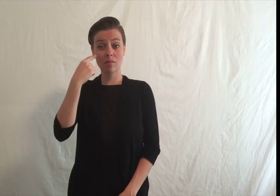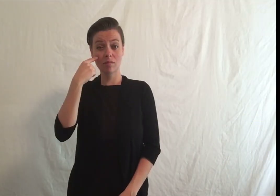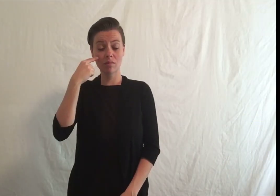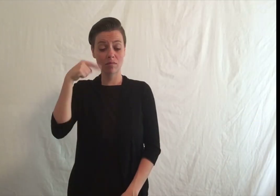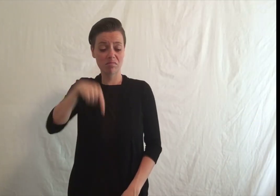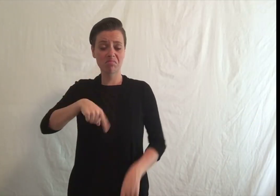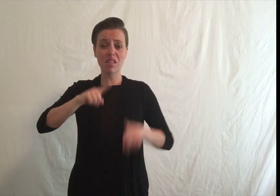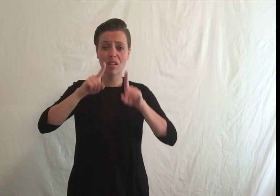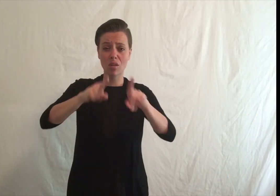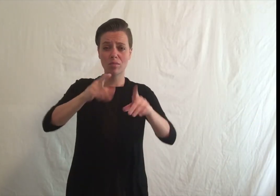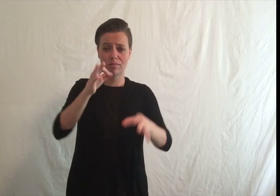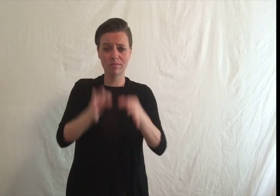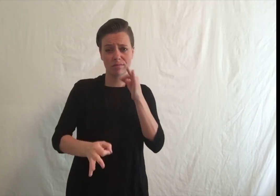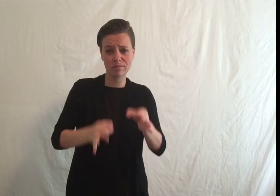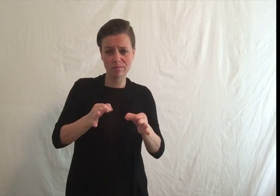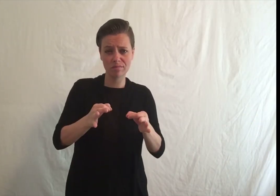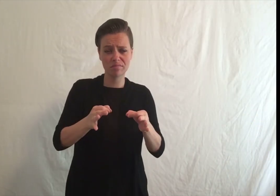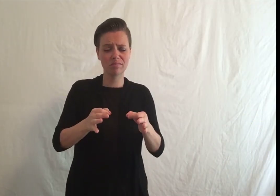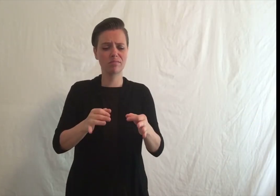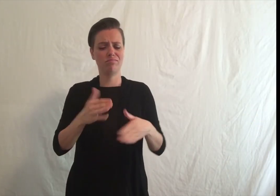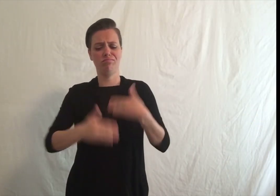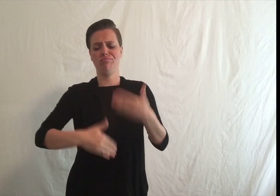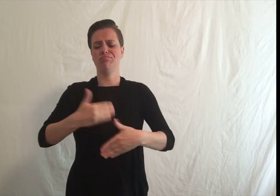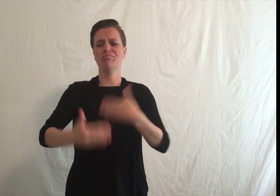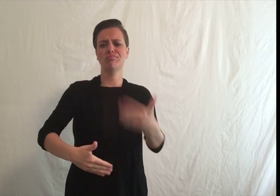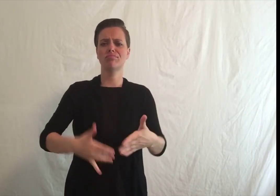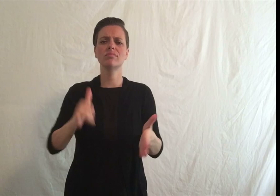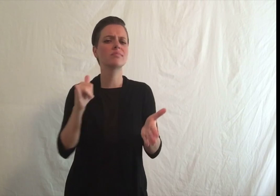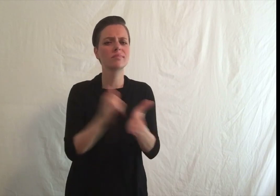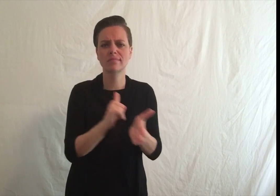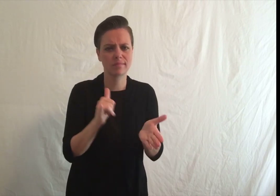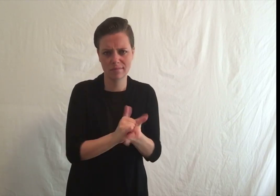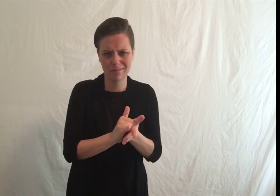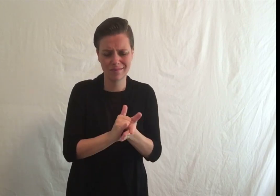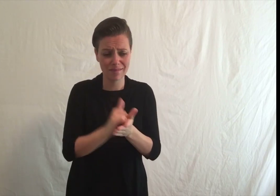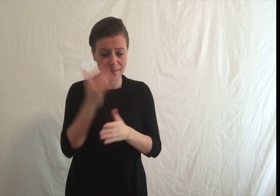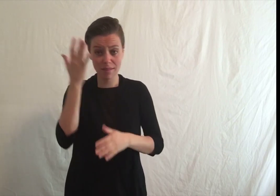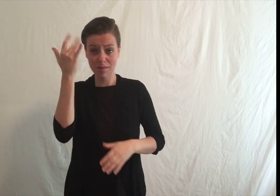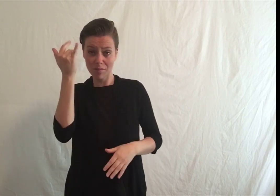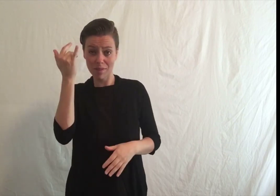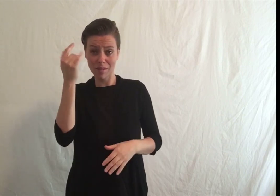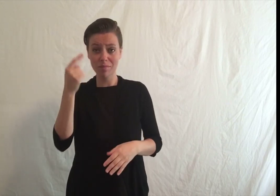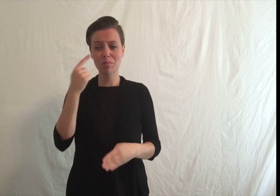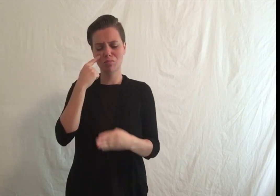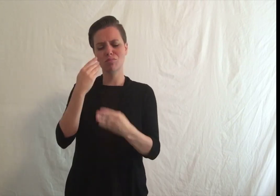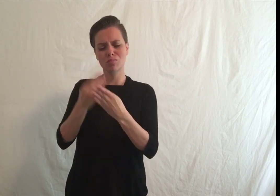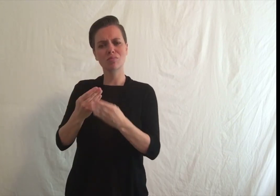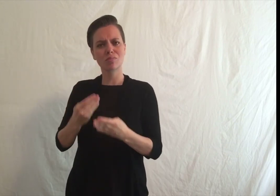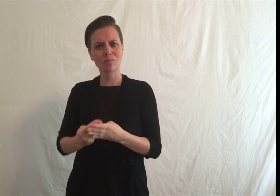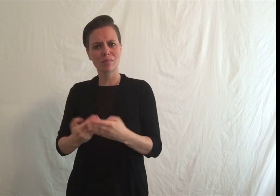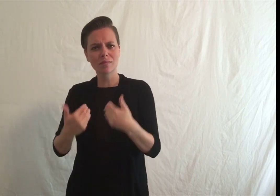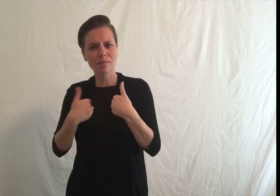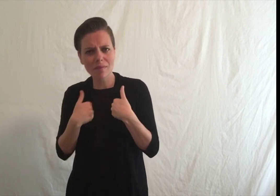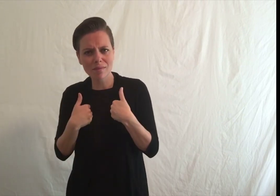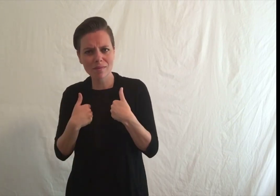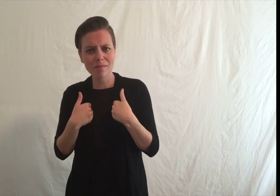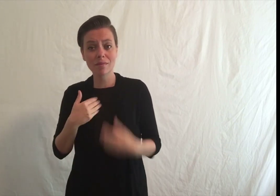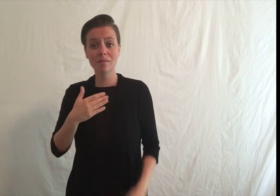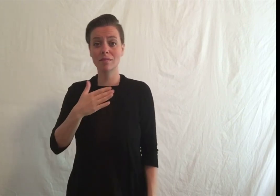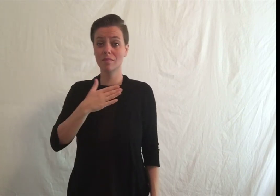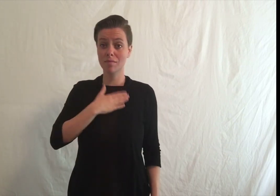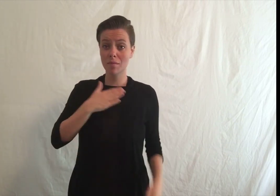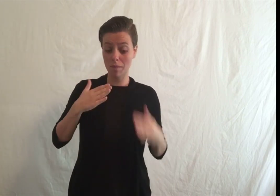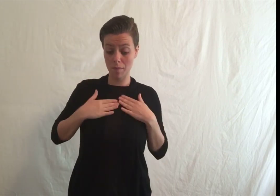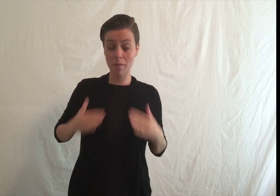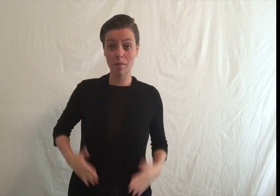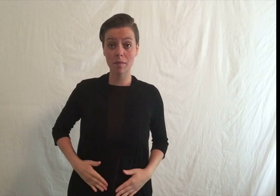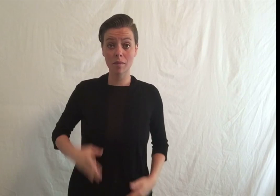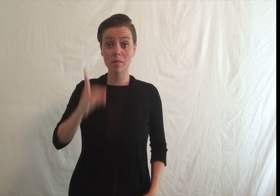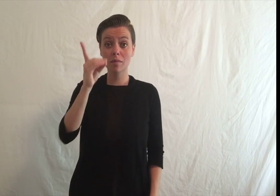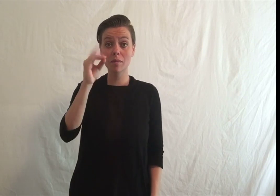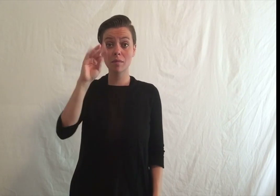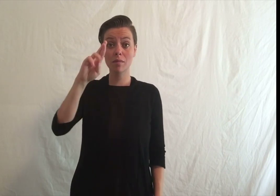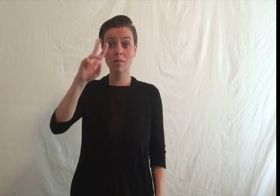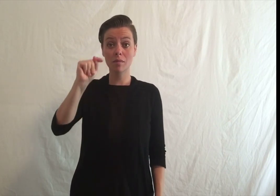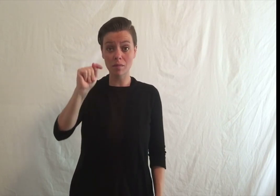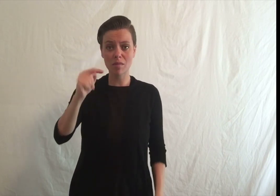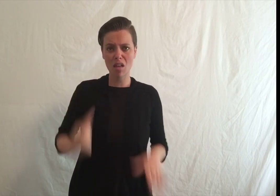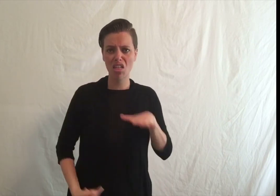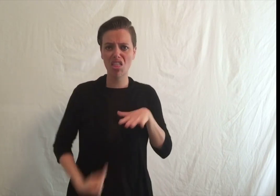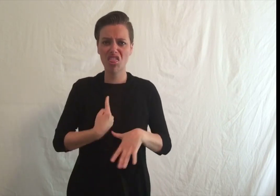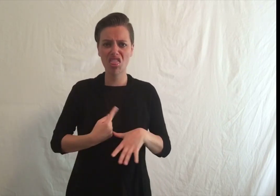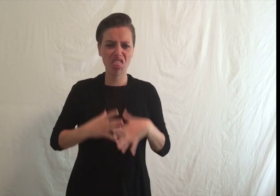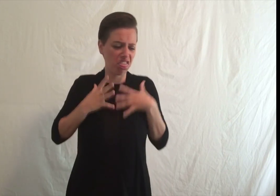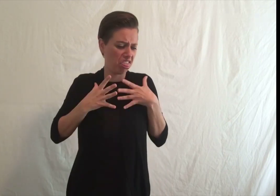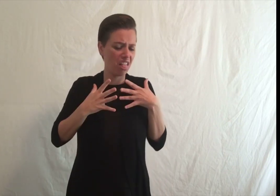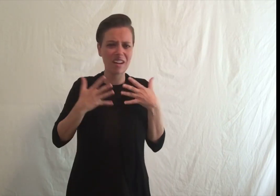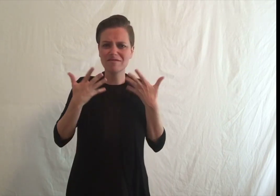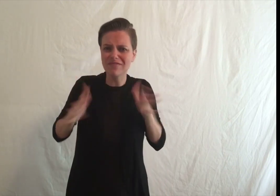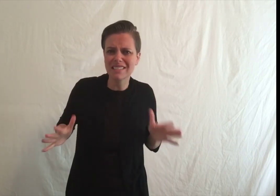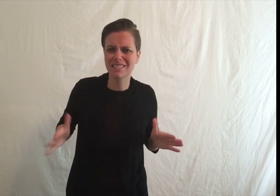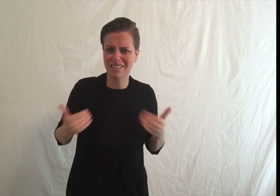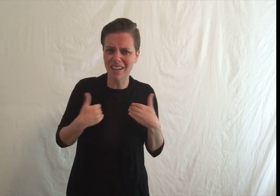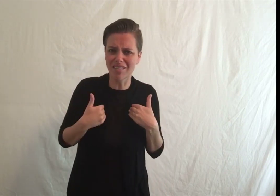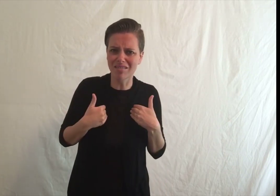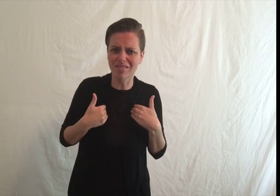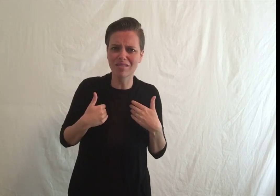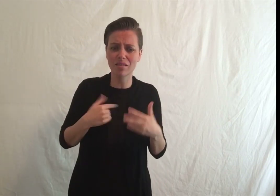Shannon Roman: I thought there’s no way this is going to trial; there were witnesses, there was dirt in my body,